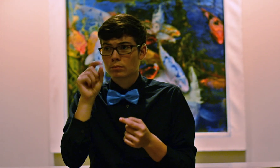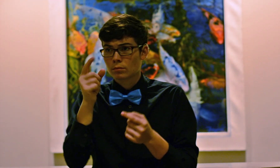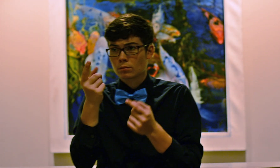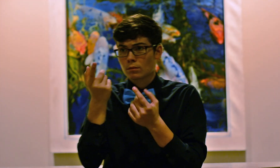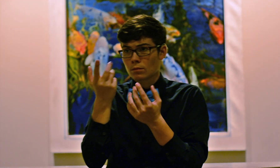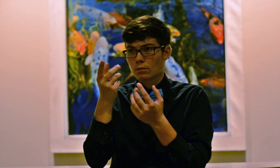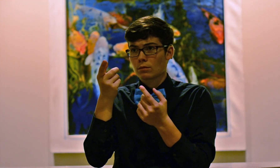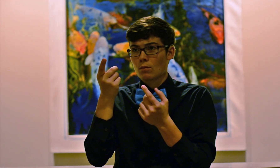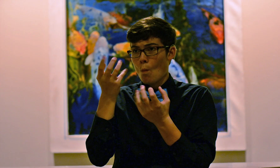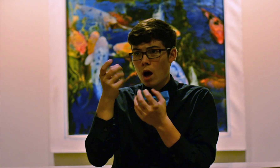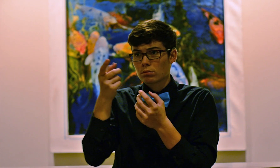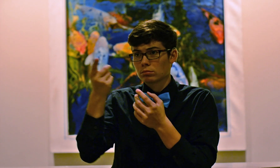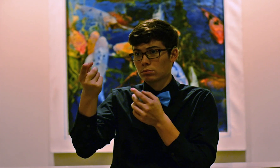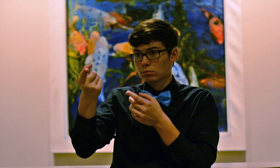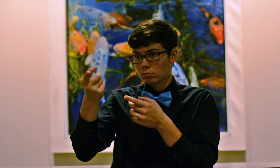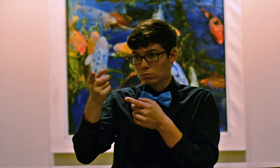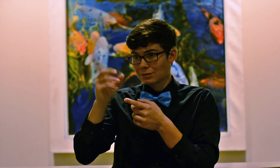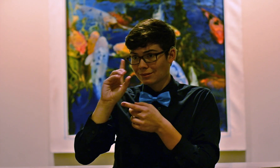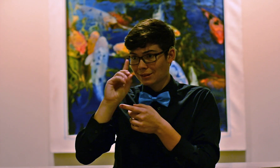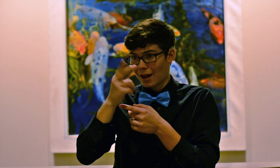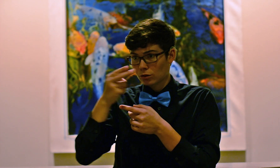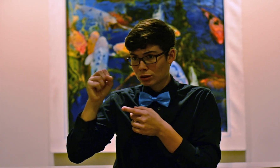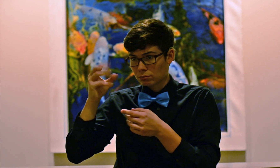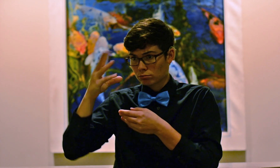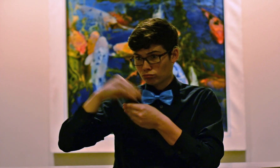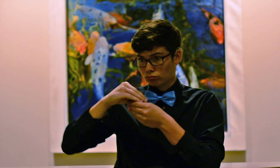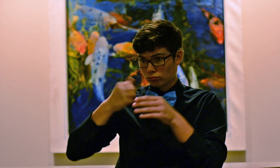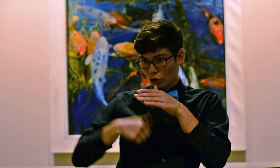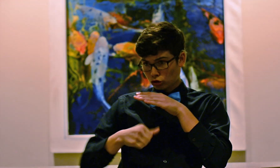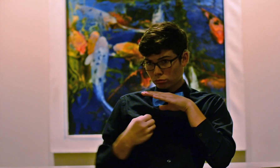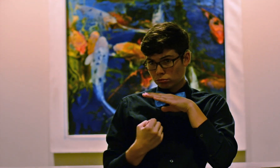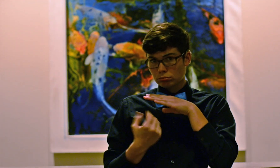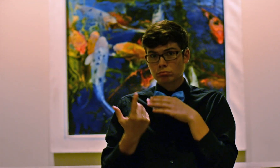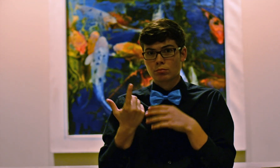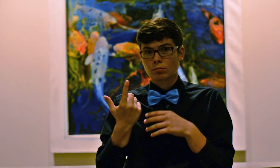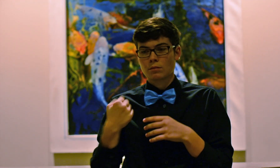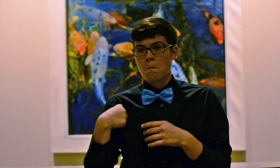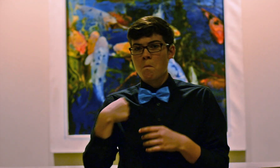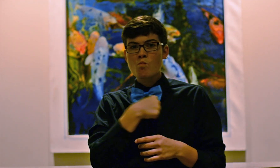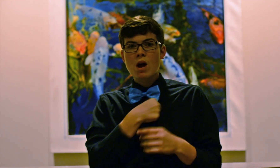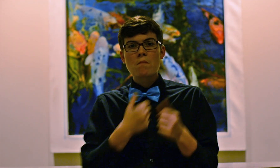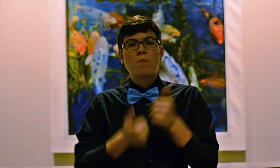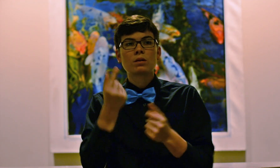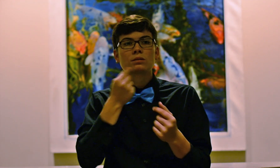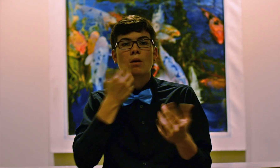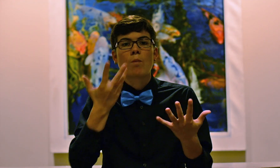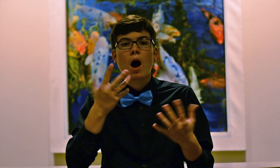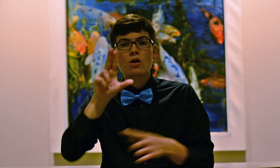So for that question, most of us said no, we did not want DHHS to be moved under CILs.